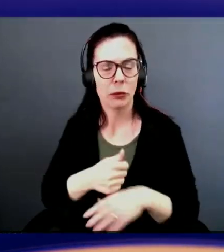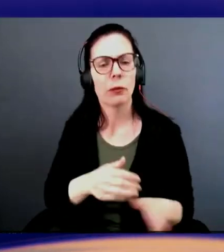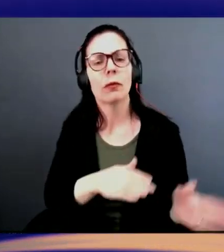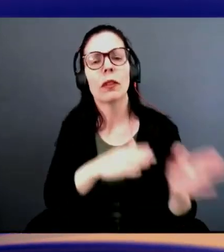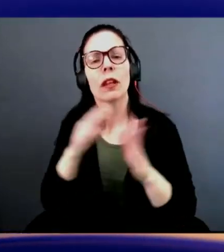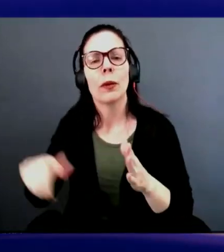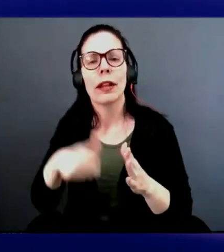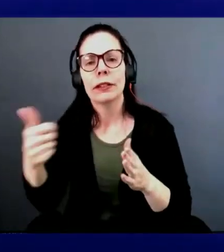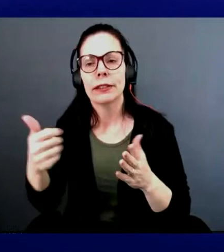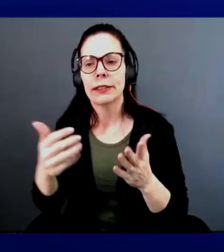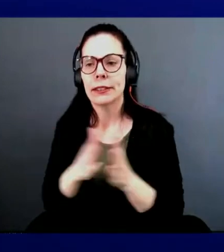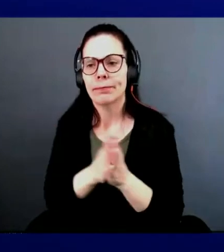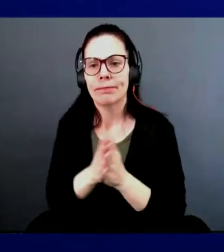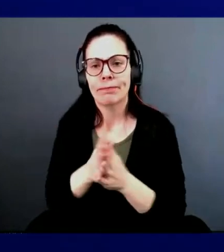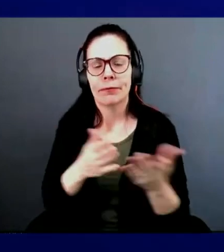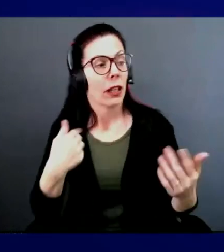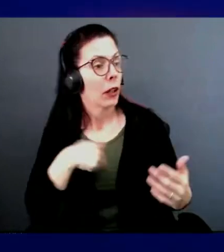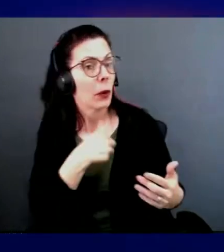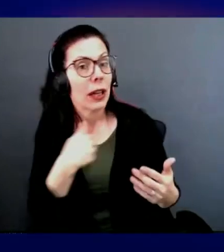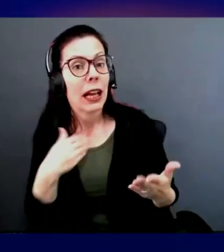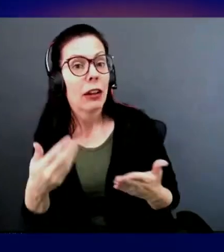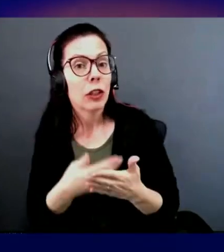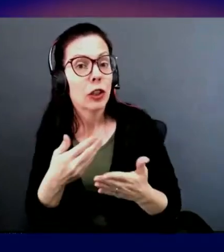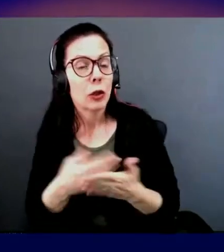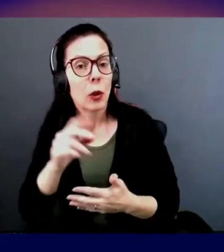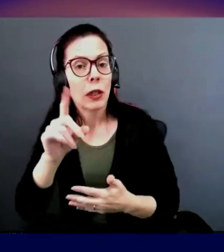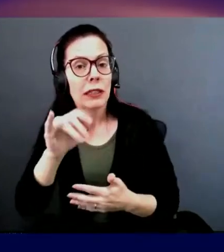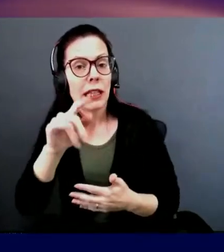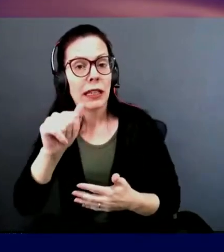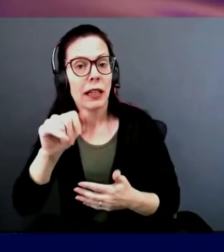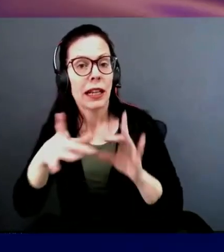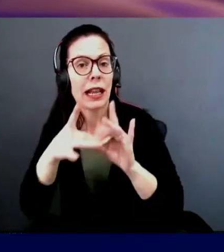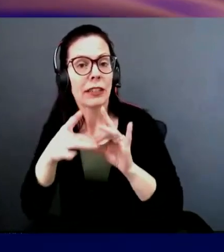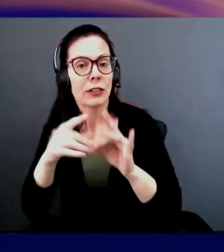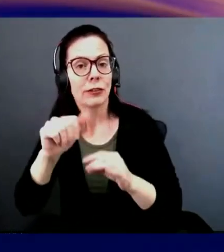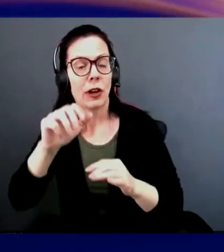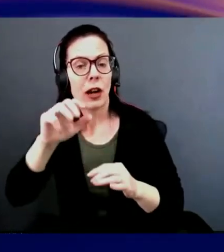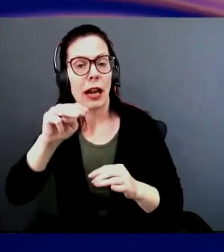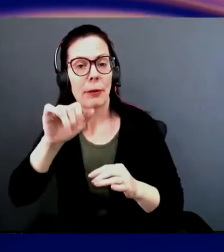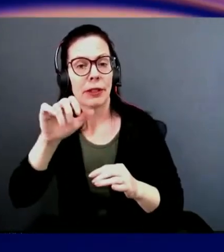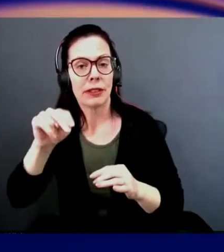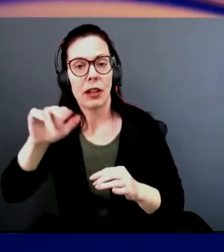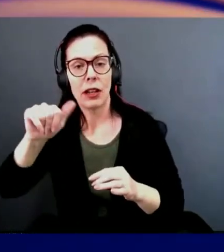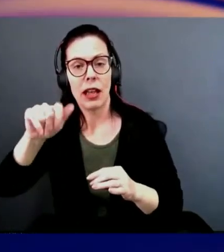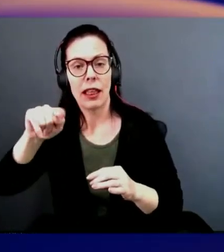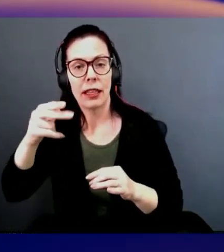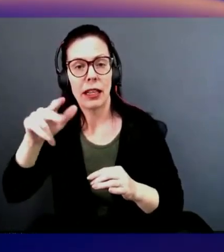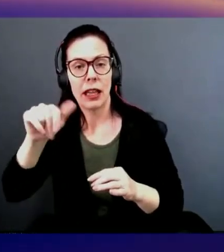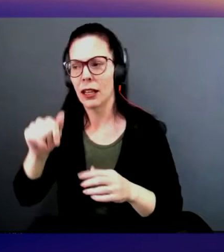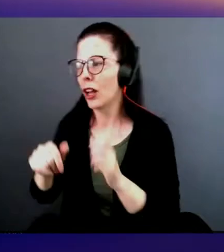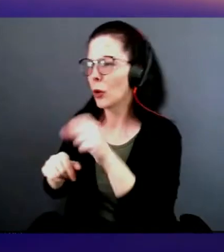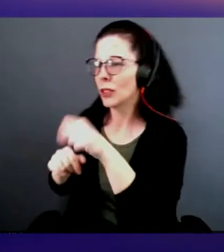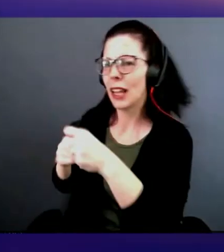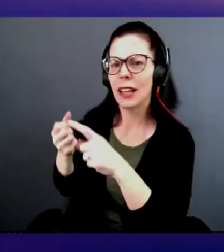So we had new data connectors for Amazon Athena. Oh, oh yes. Tell us about that. So, when Athena launched originally